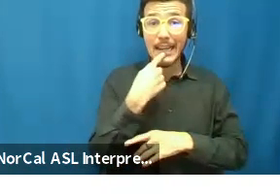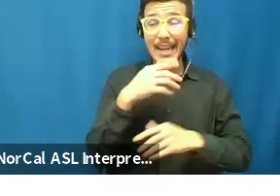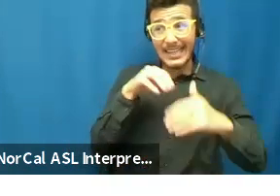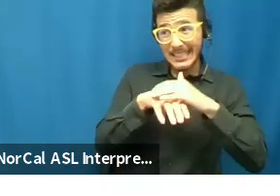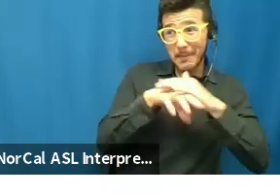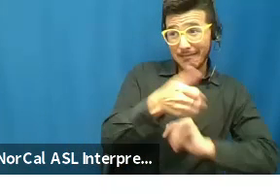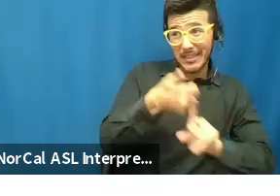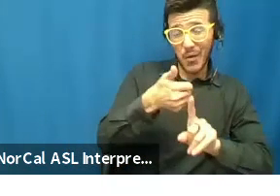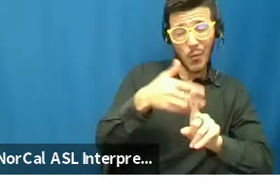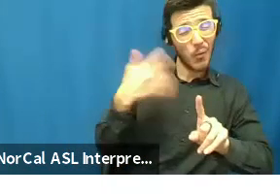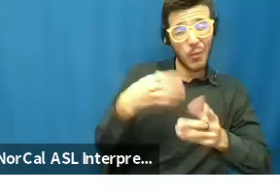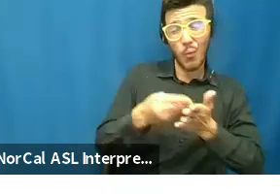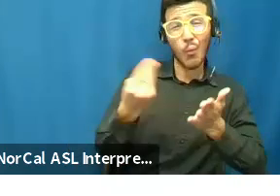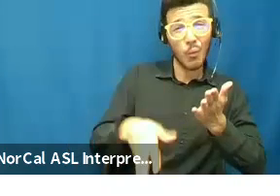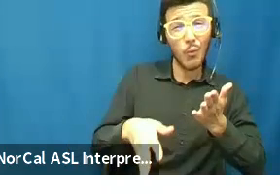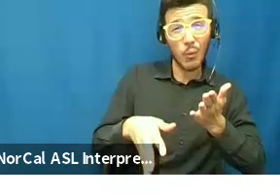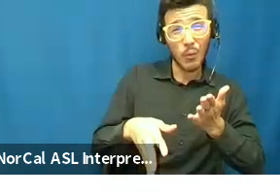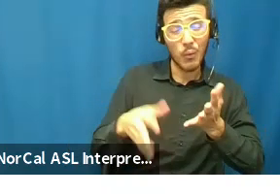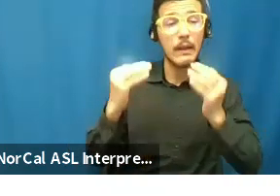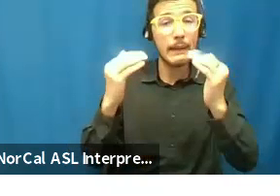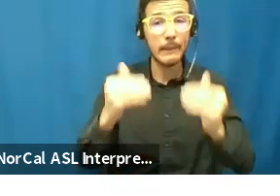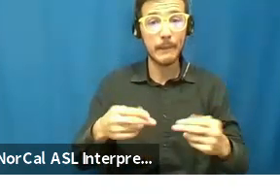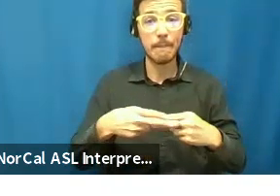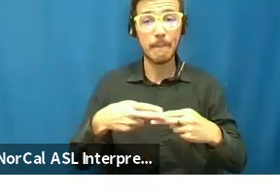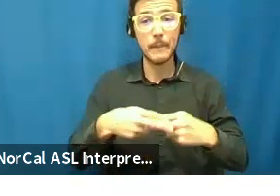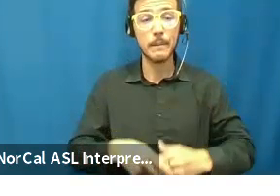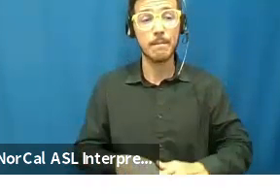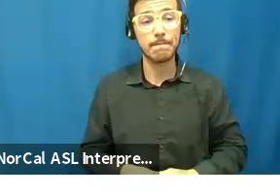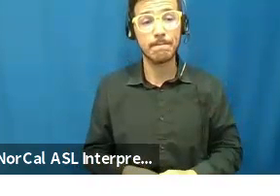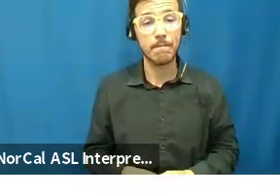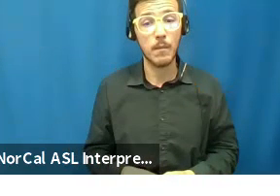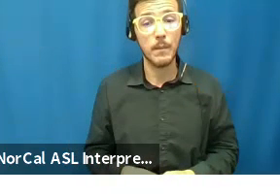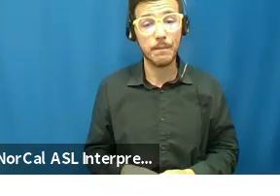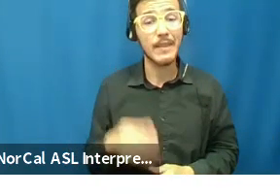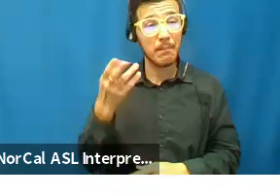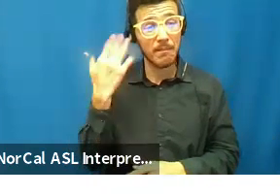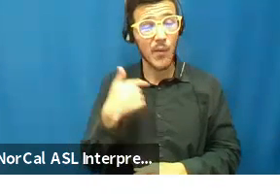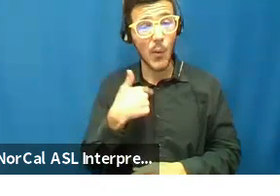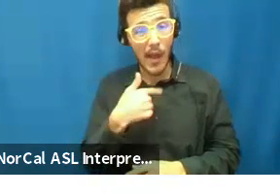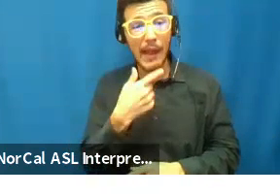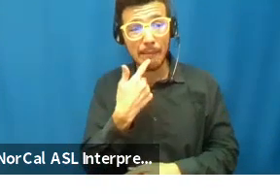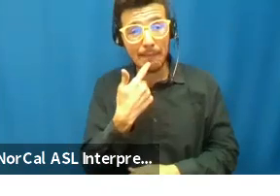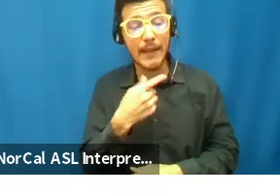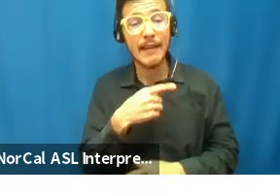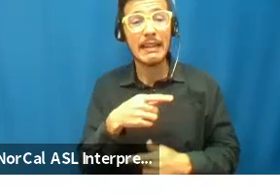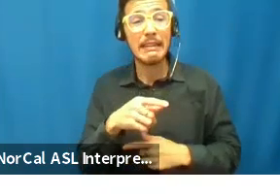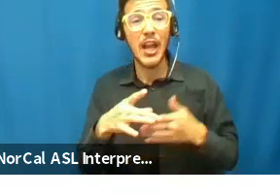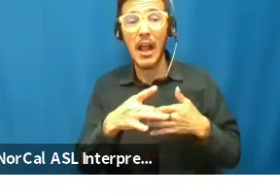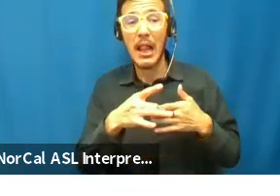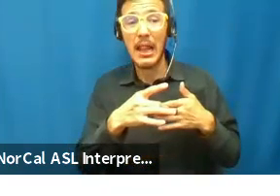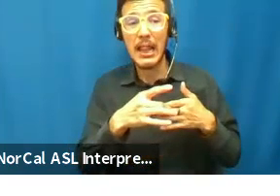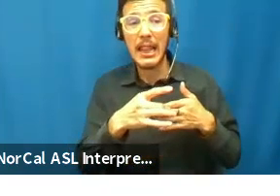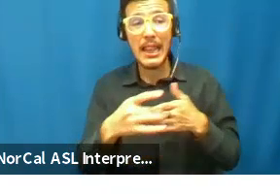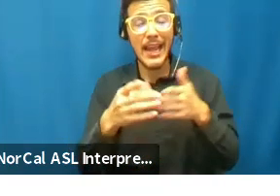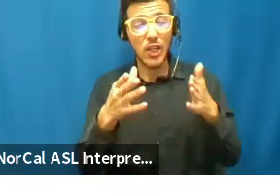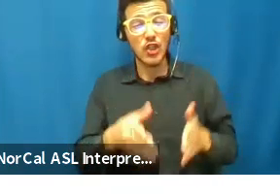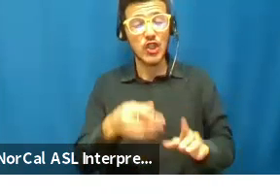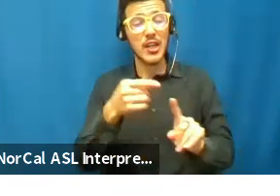Next slide. As I mentioned, leadership buy in was really critical in terms to have whether